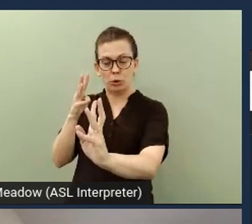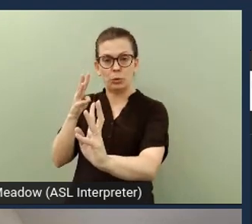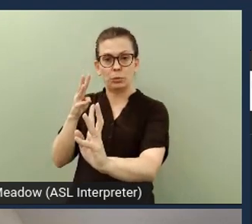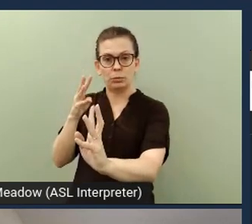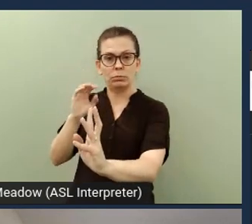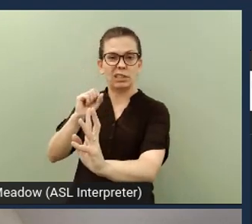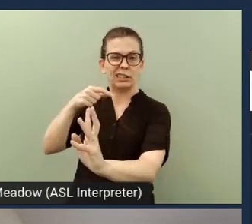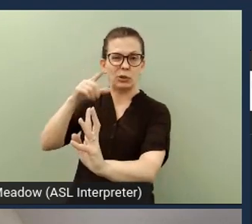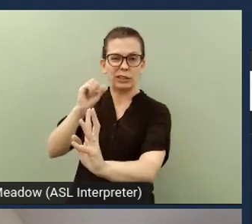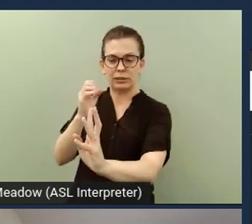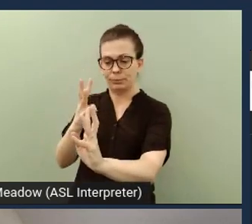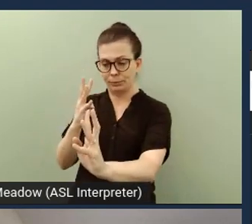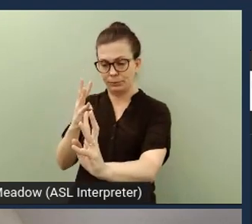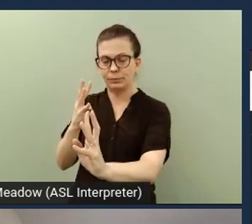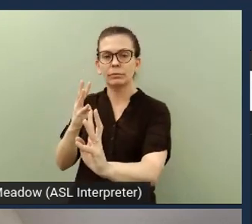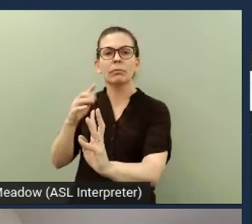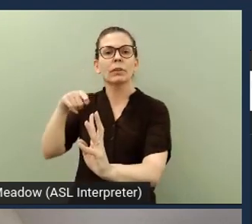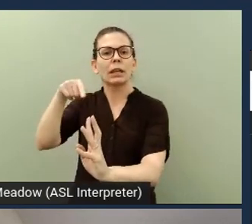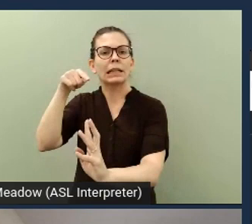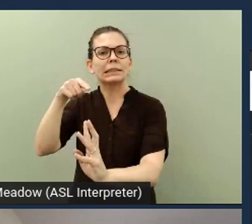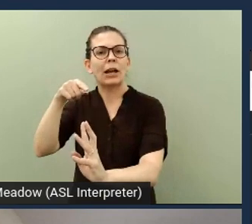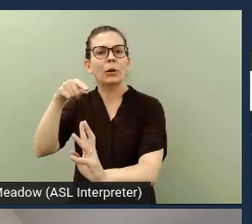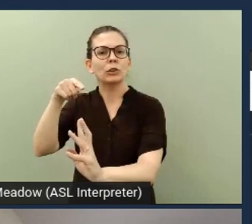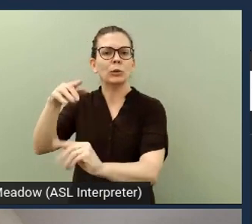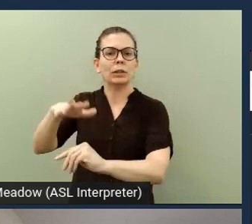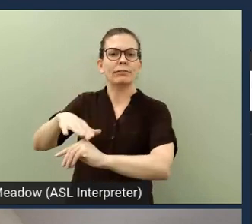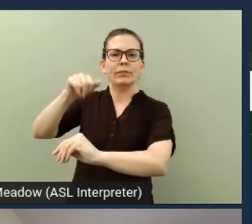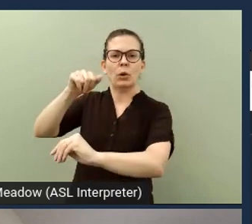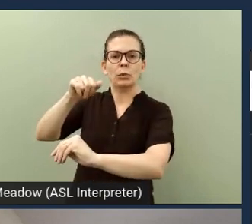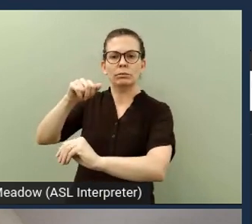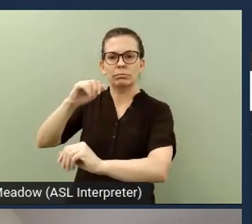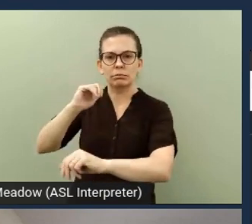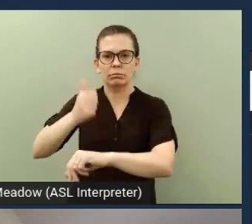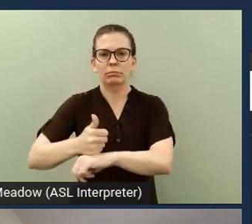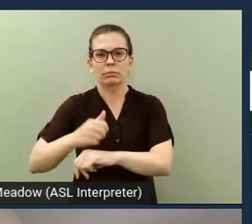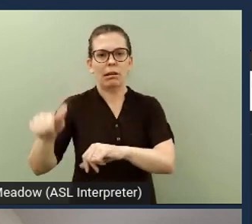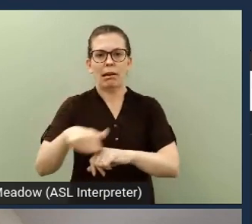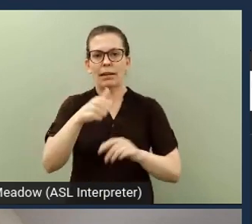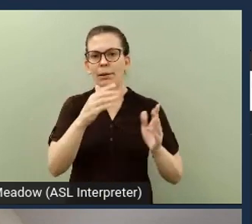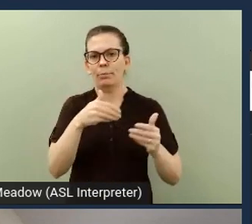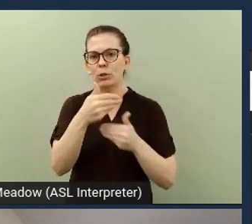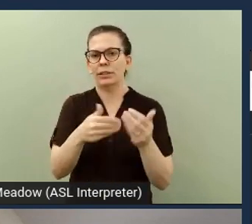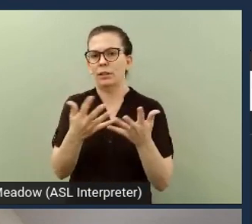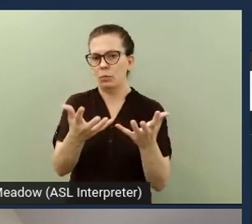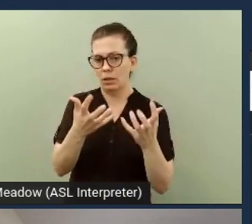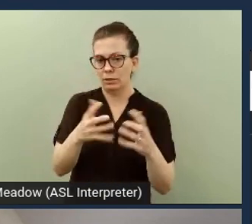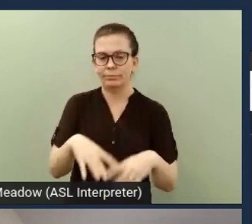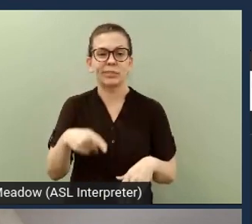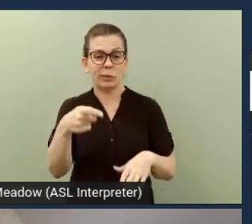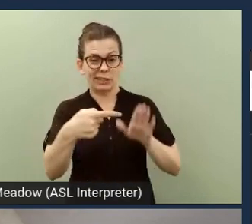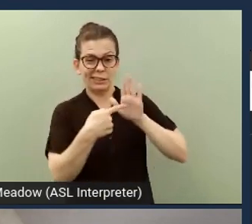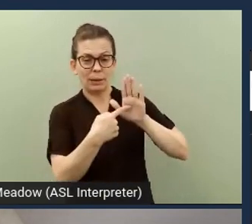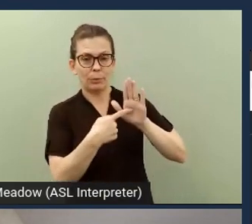you can then invoke any other process you want. So in this example, we use the SQS queue